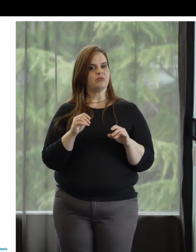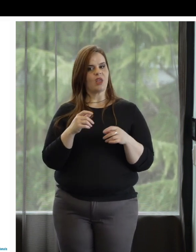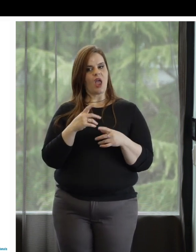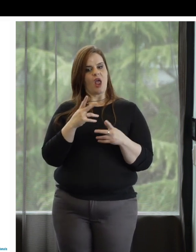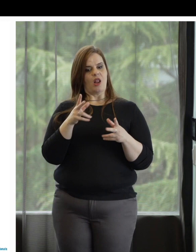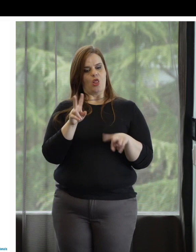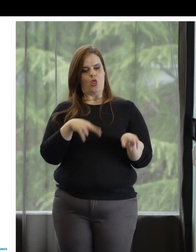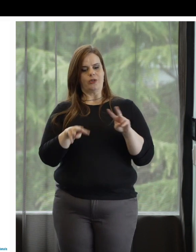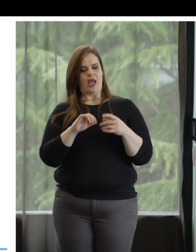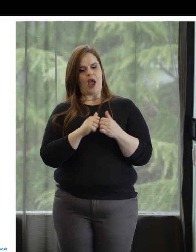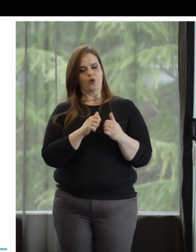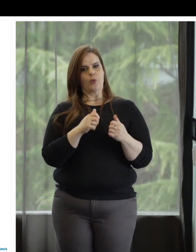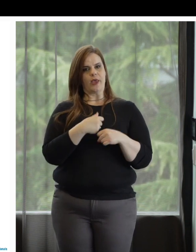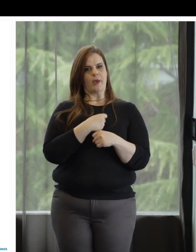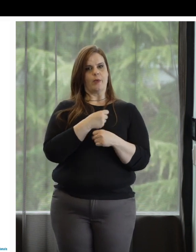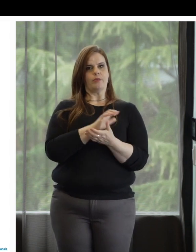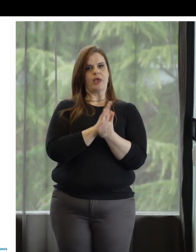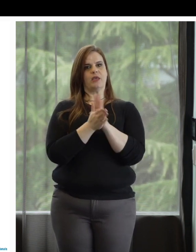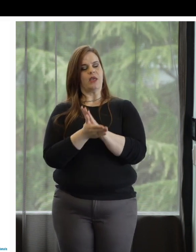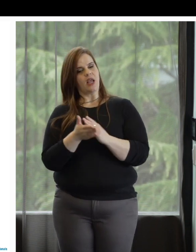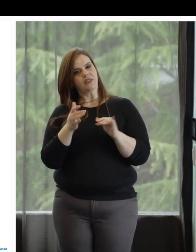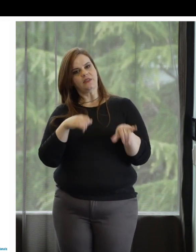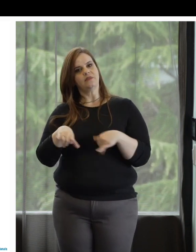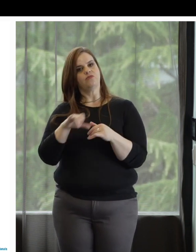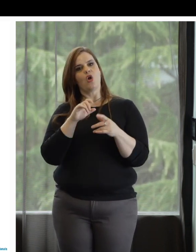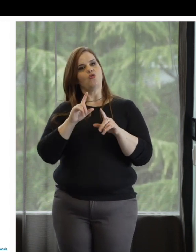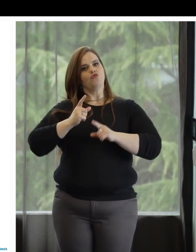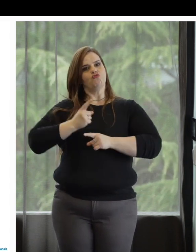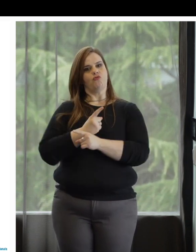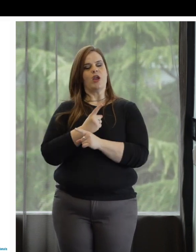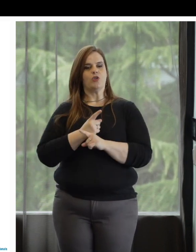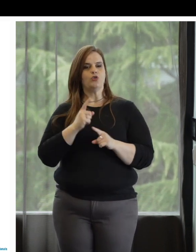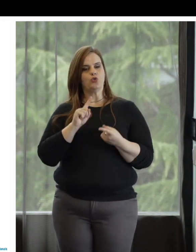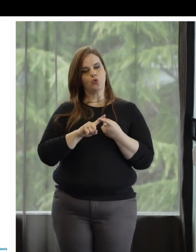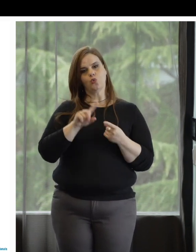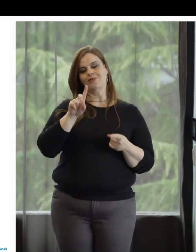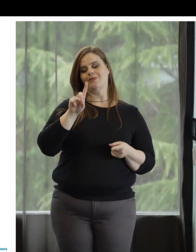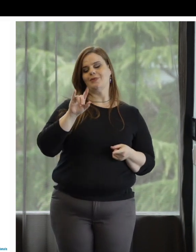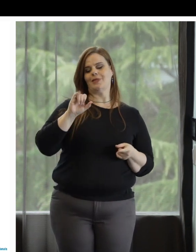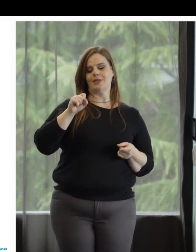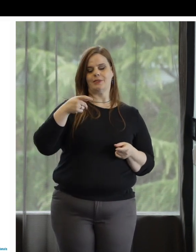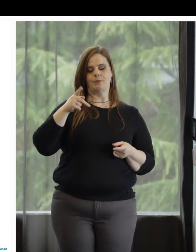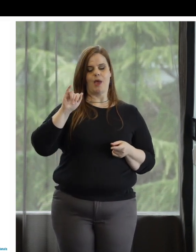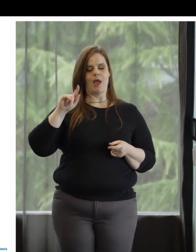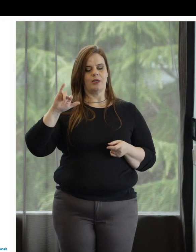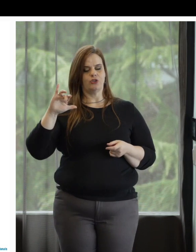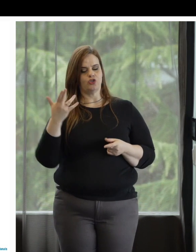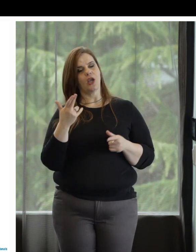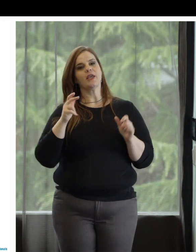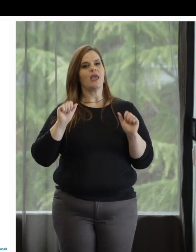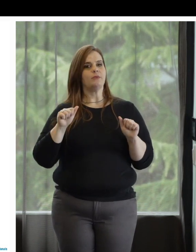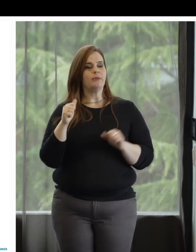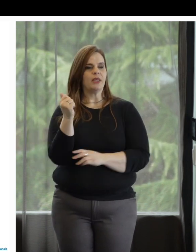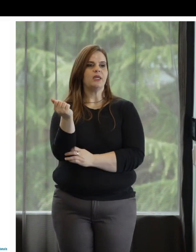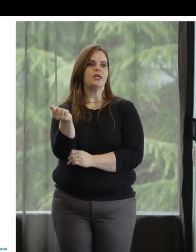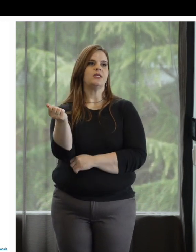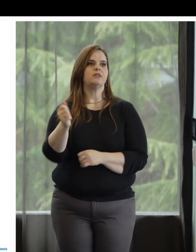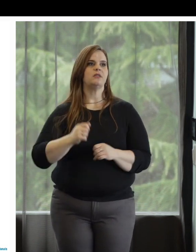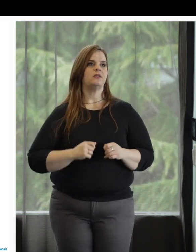reservation scheduling and dispatch capabilities.